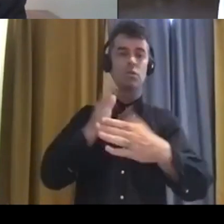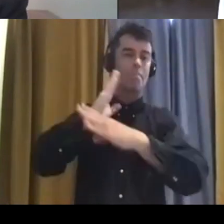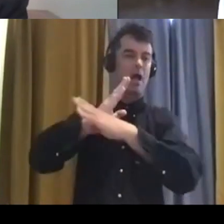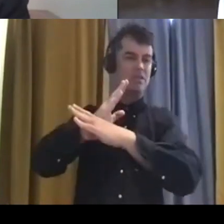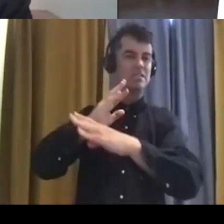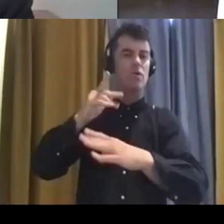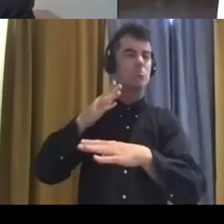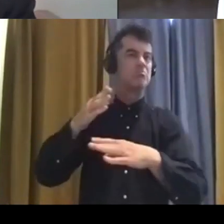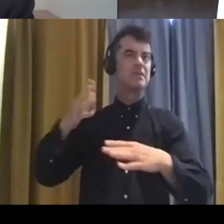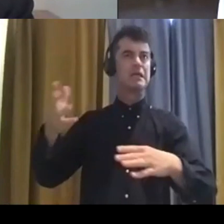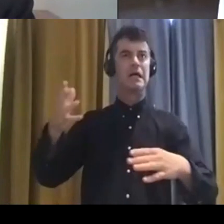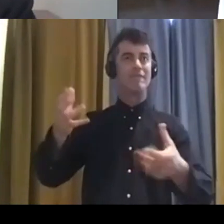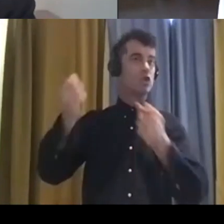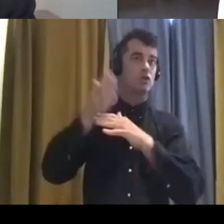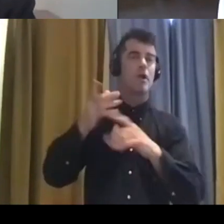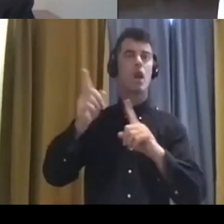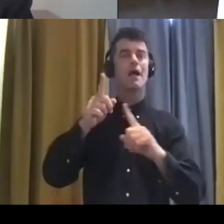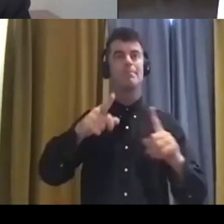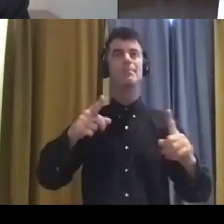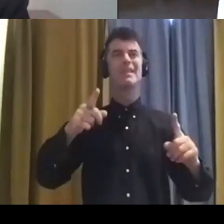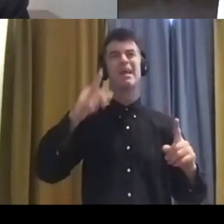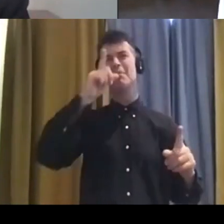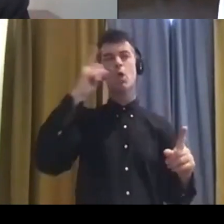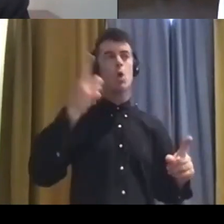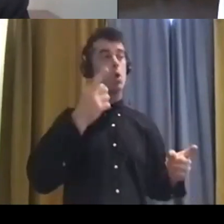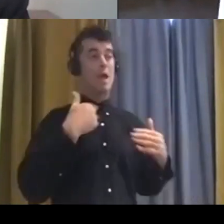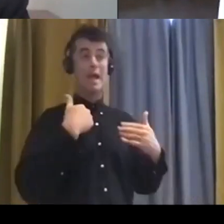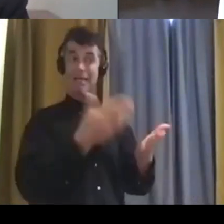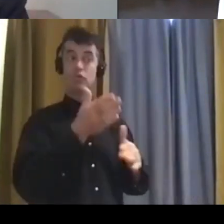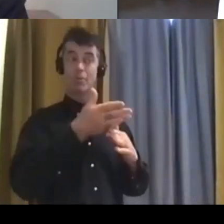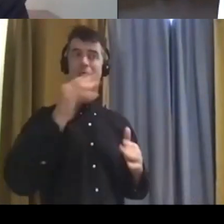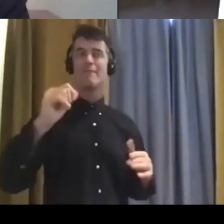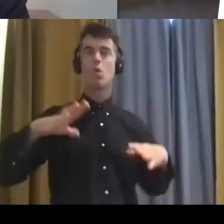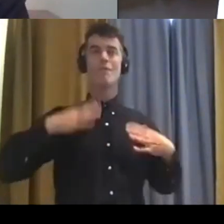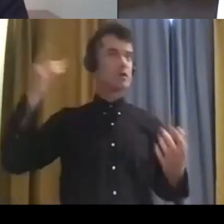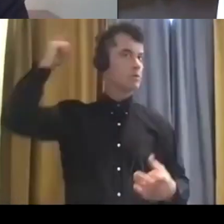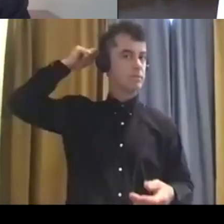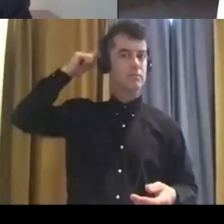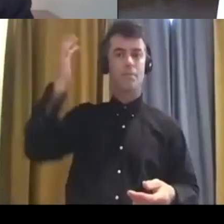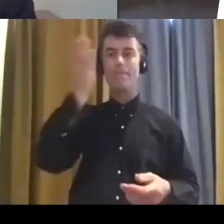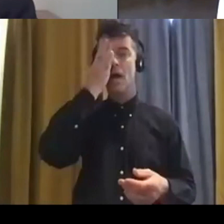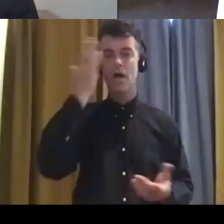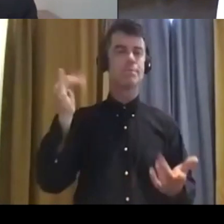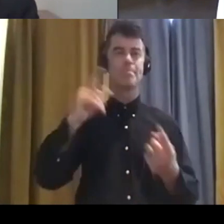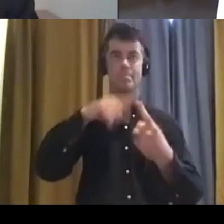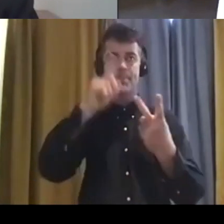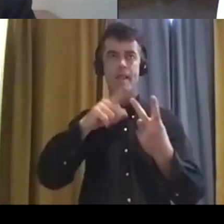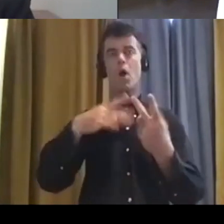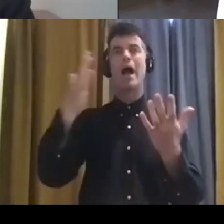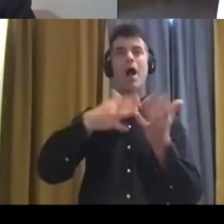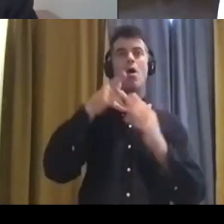like the unconscious bias, you know and thinking about how recruitment practices can be adapted